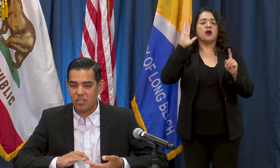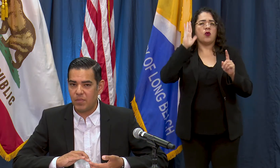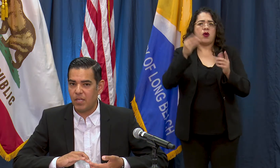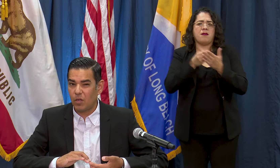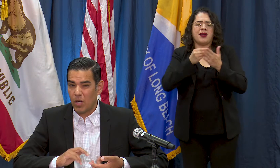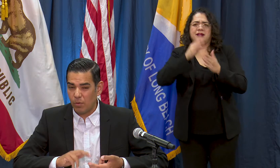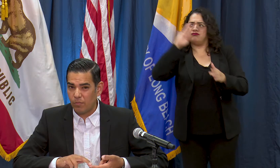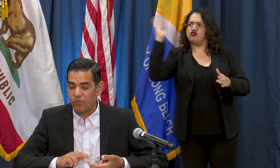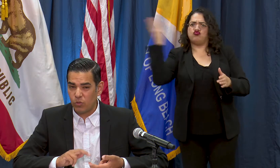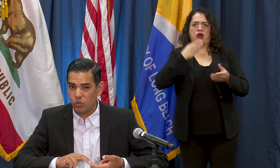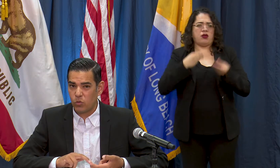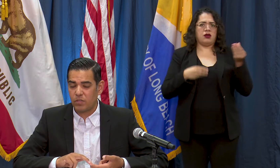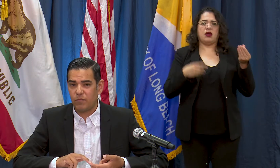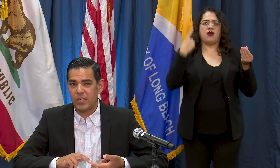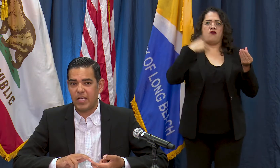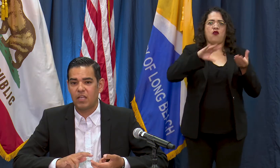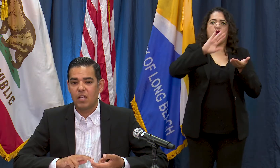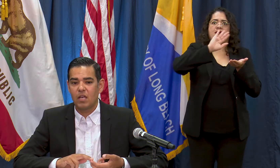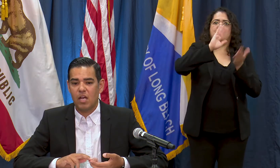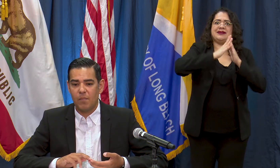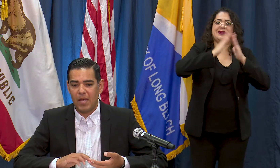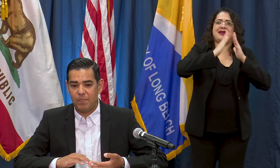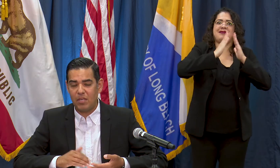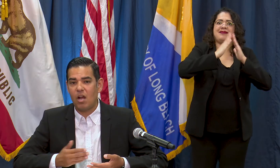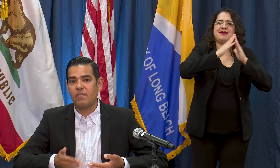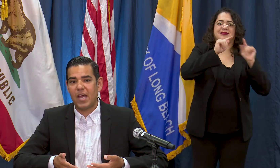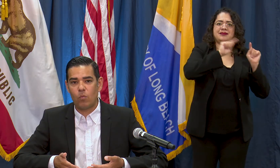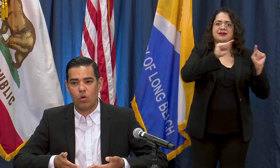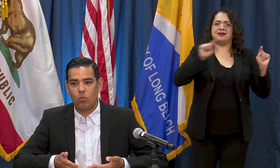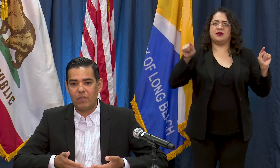gonna be an incredible future source of funding and beyond that where we have